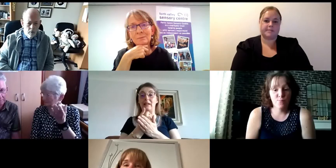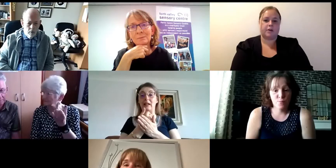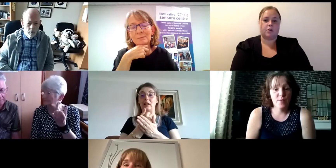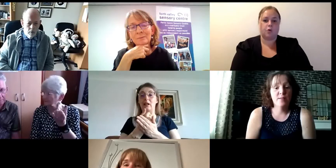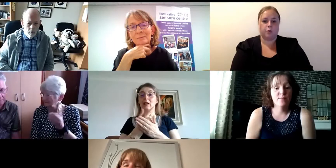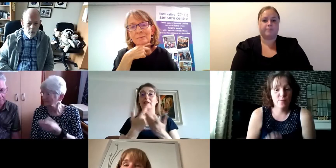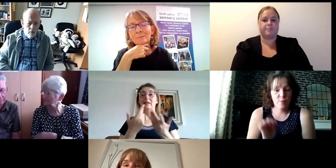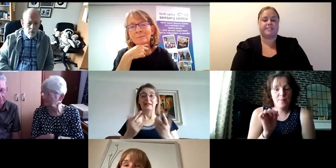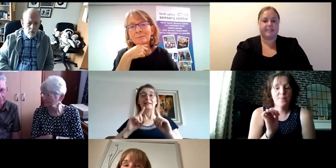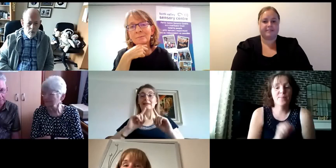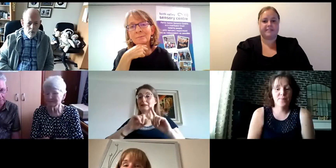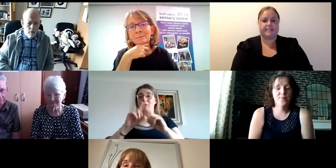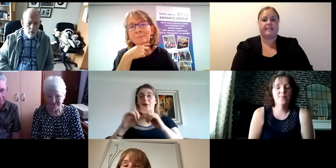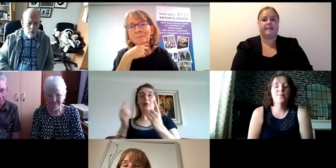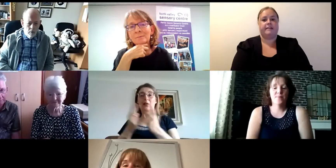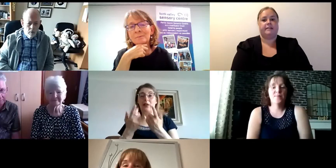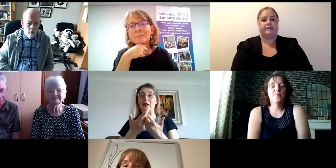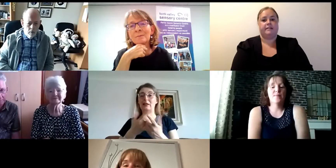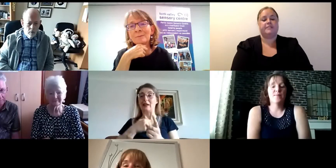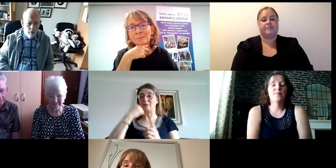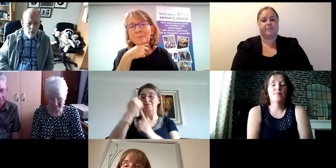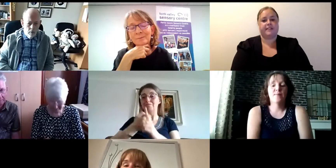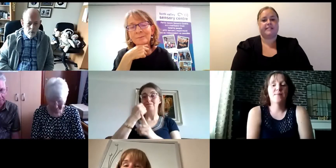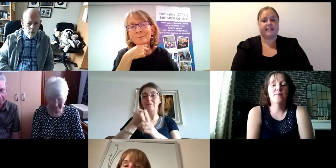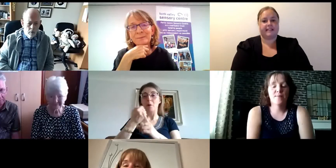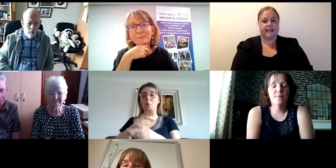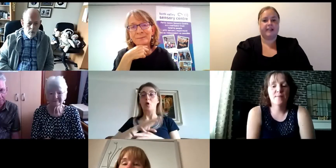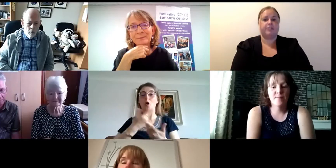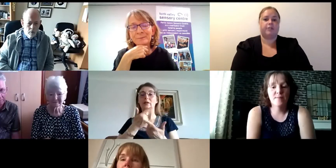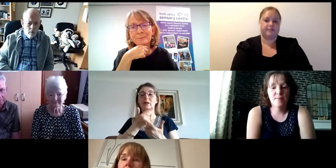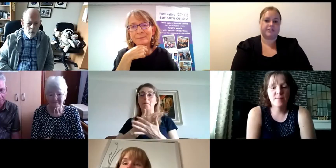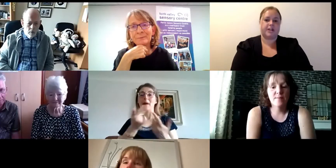Things like that. I try and advocate for those kind of things